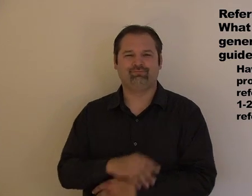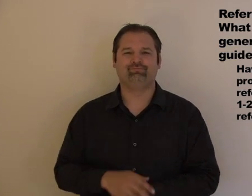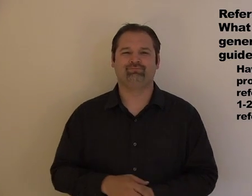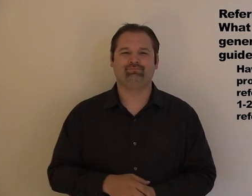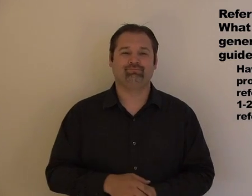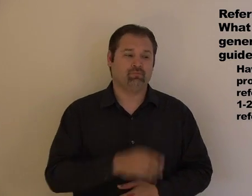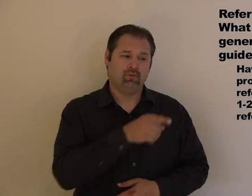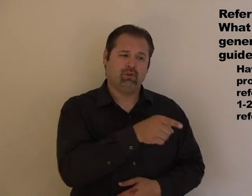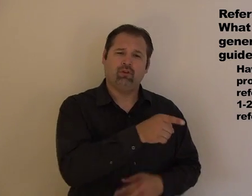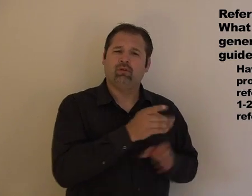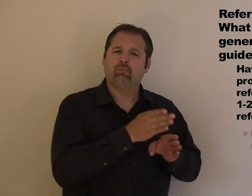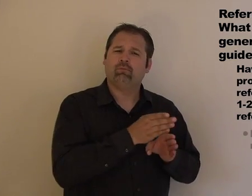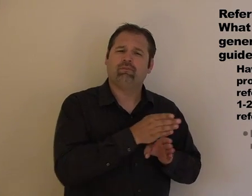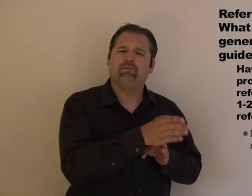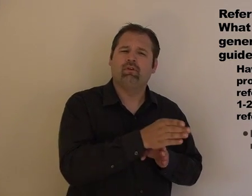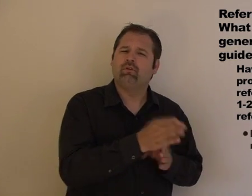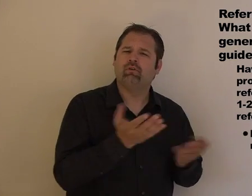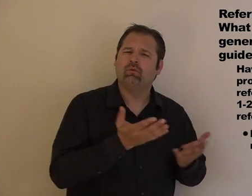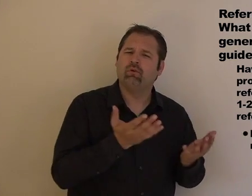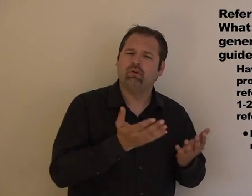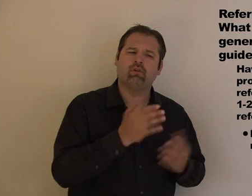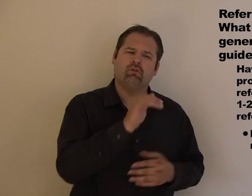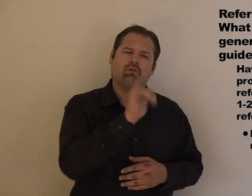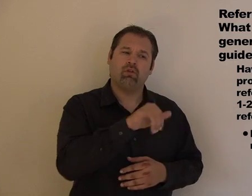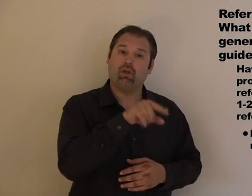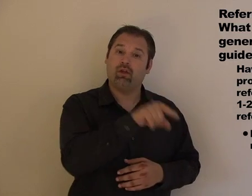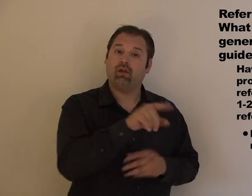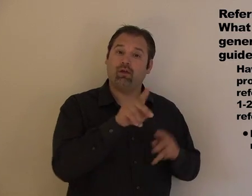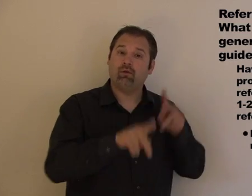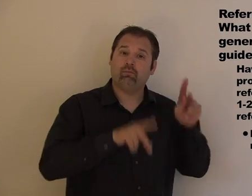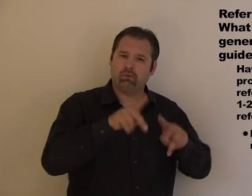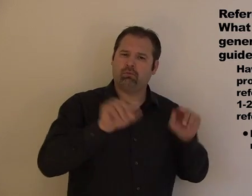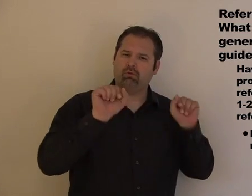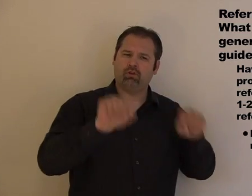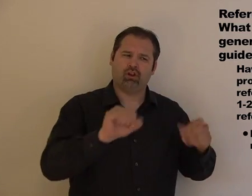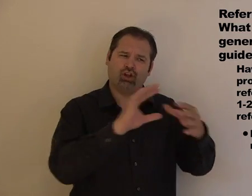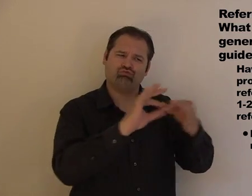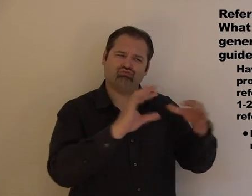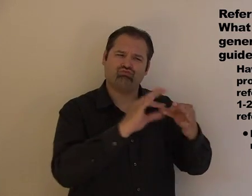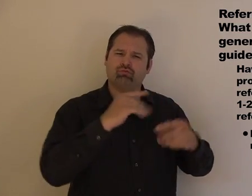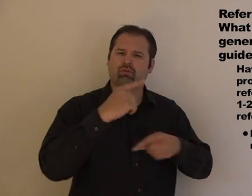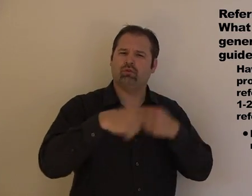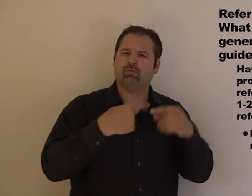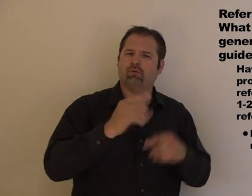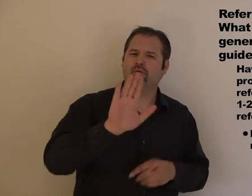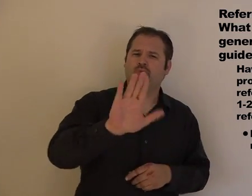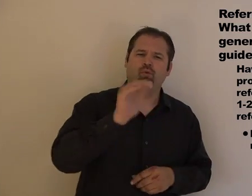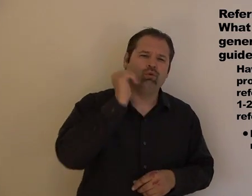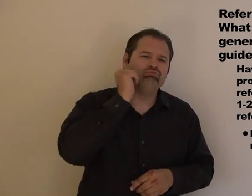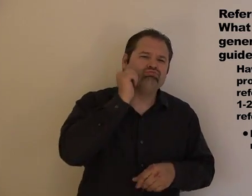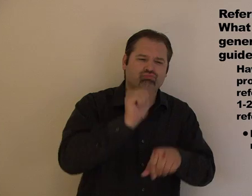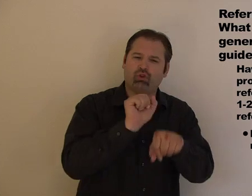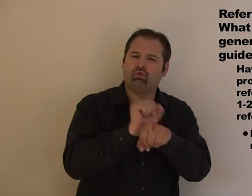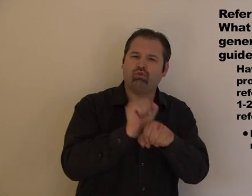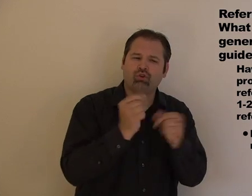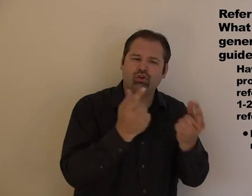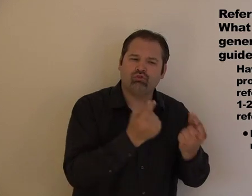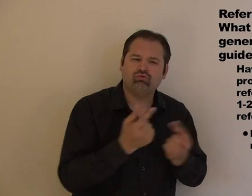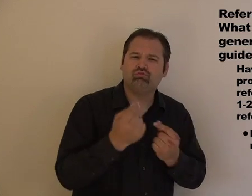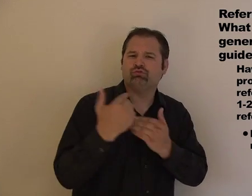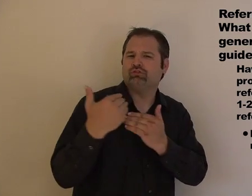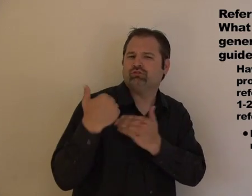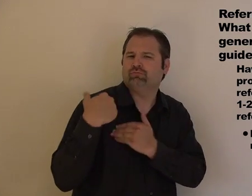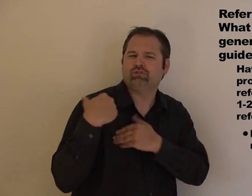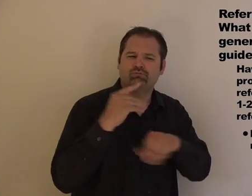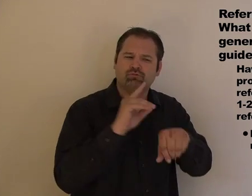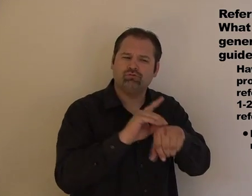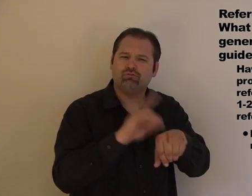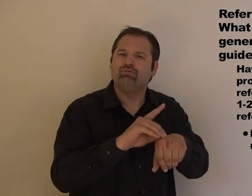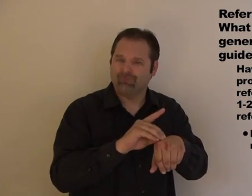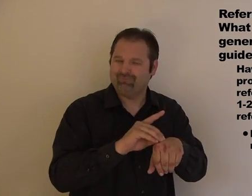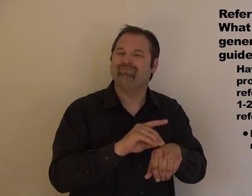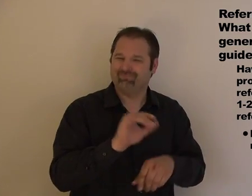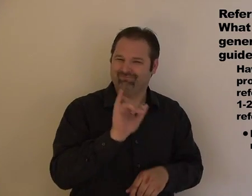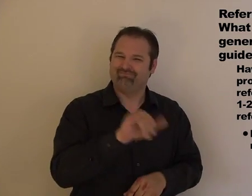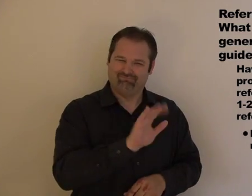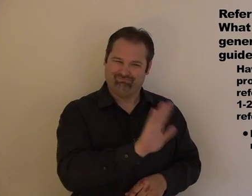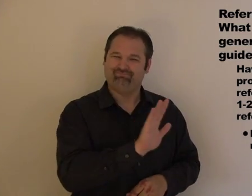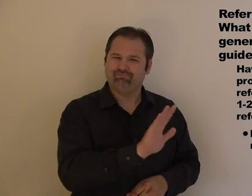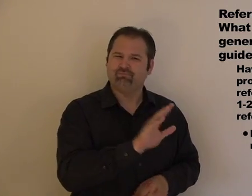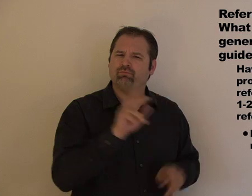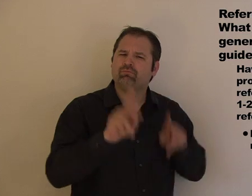performance and employability, preferably someone who was your boss, manager, or supervisor.